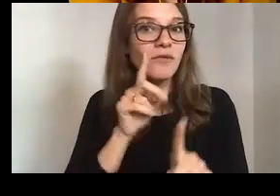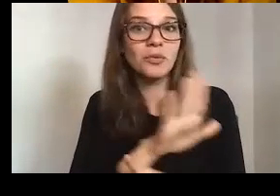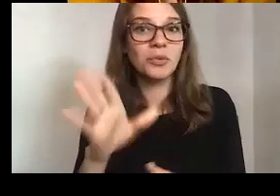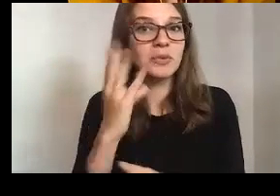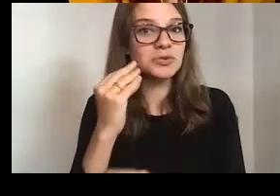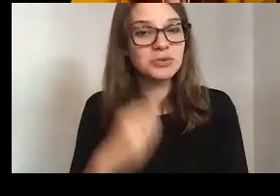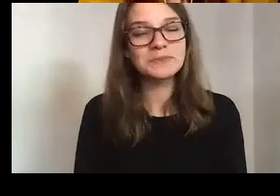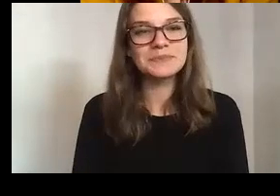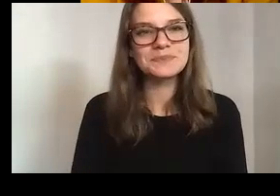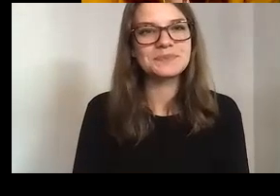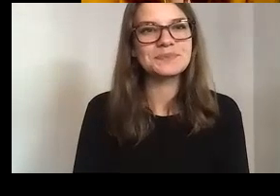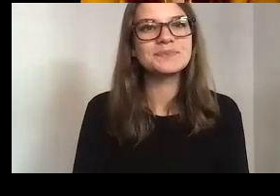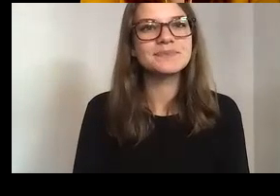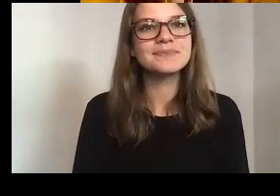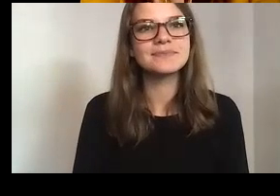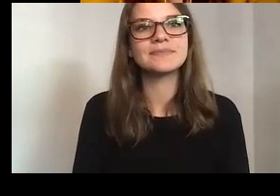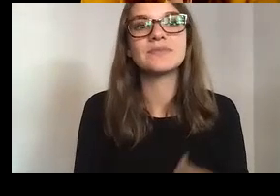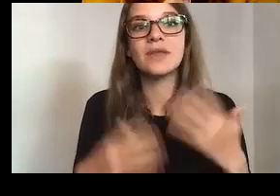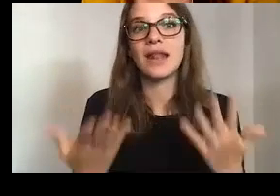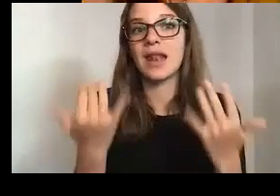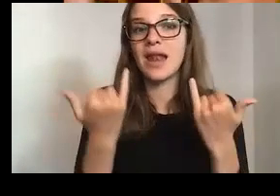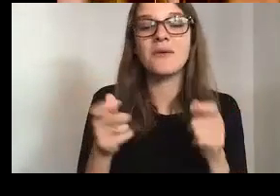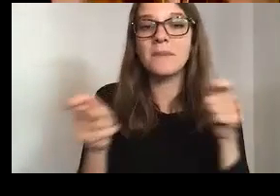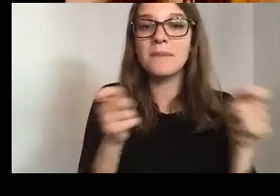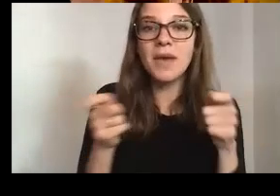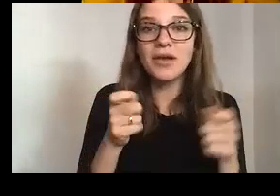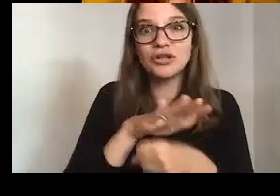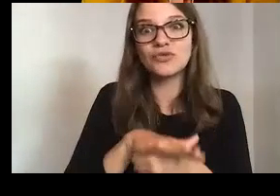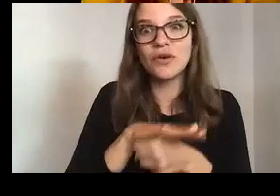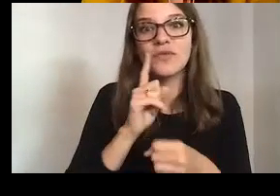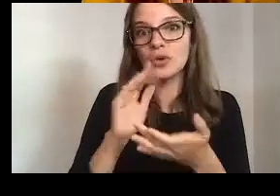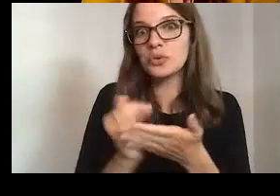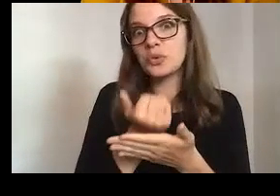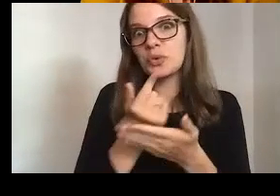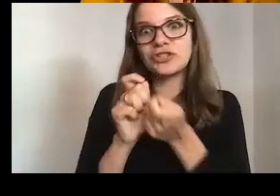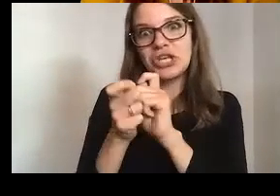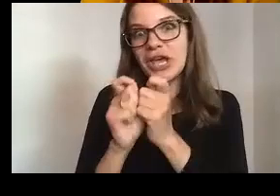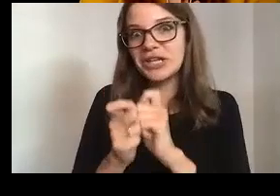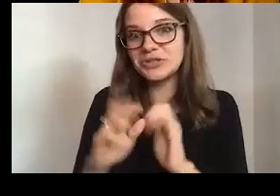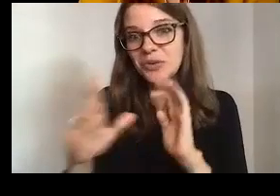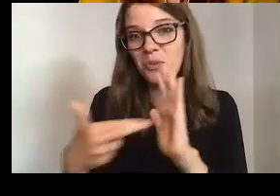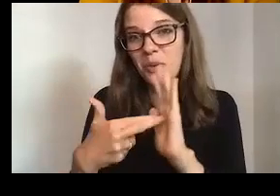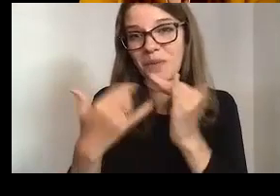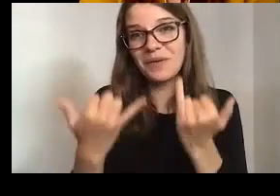so in terms of managing stress of these new and changing roles oftentimes it can be really helpful